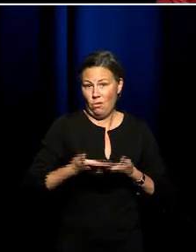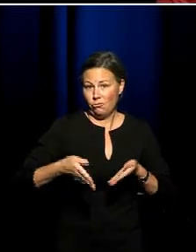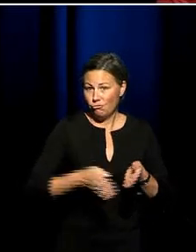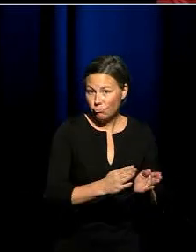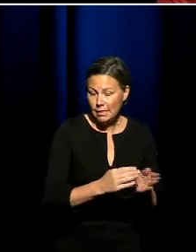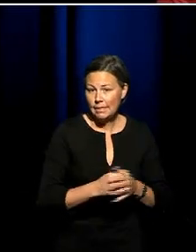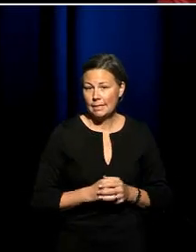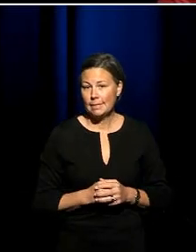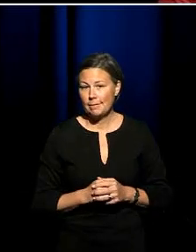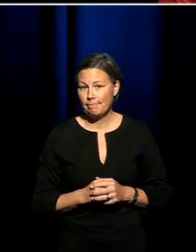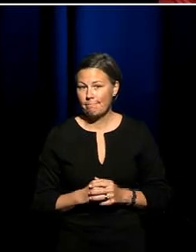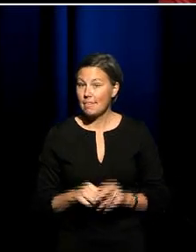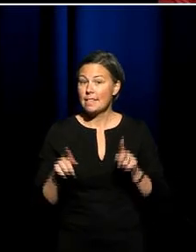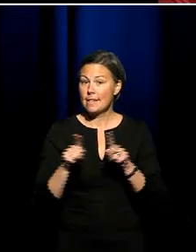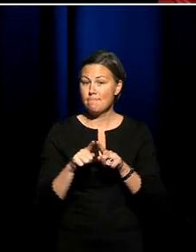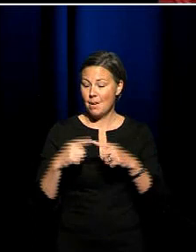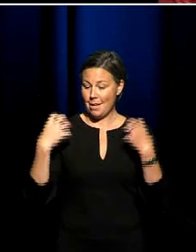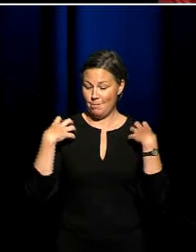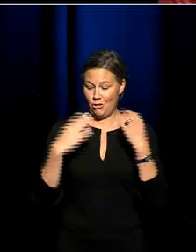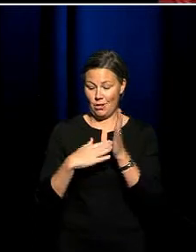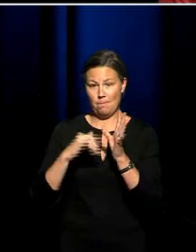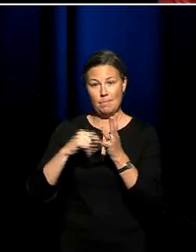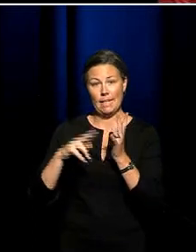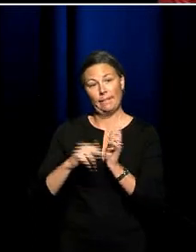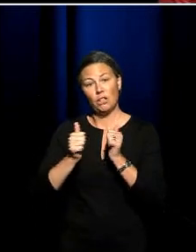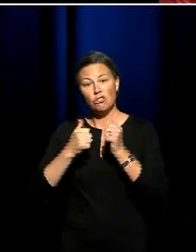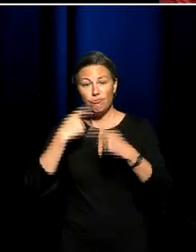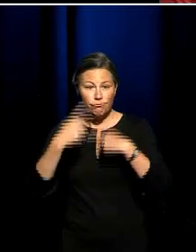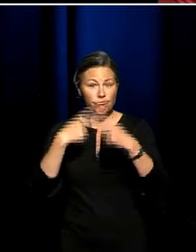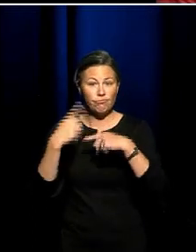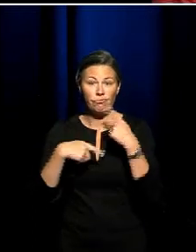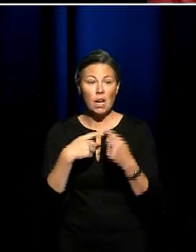already explained, with many First Nations people, particularly those in